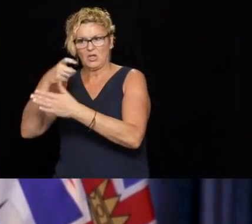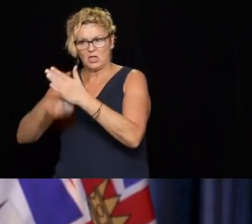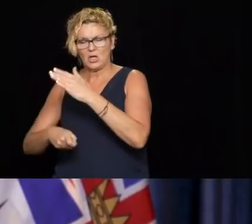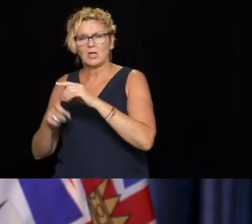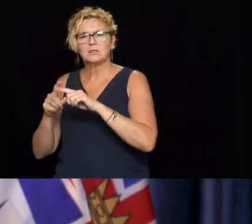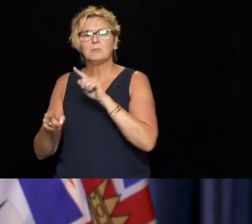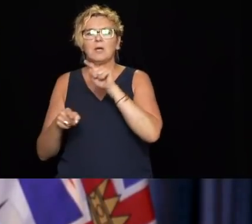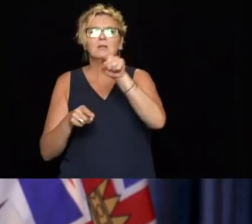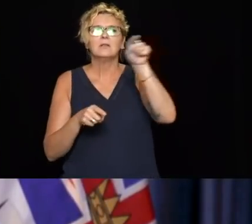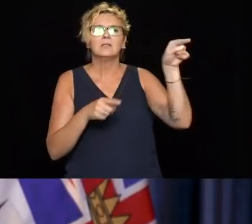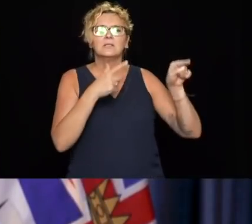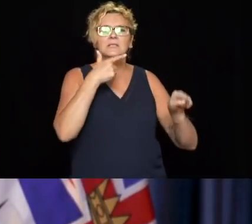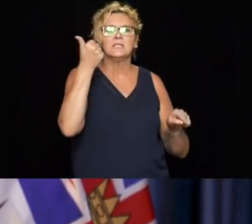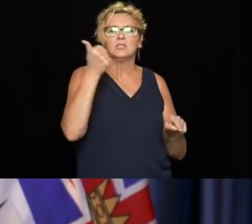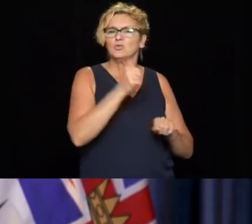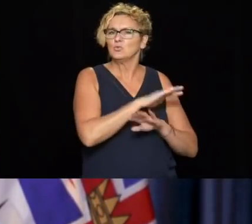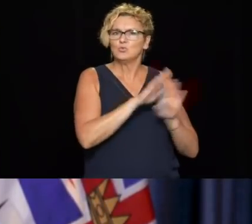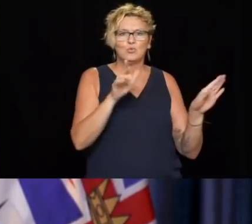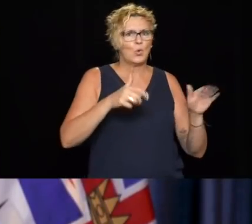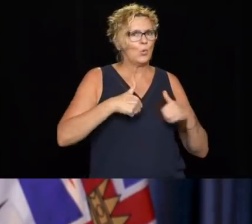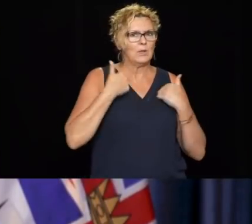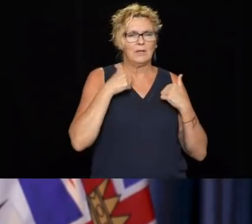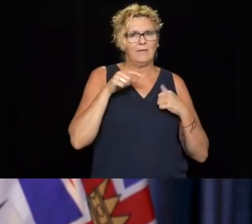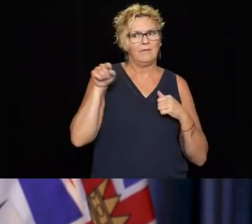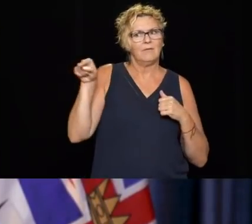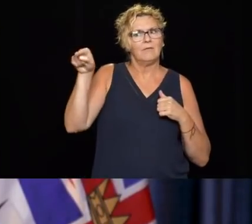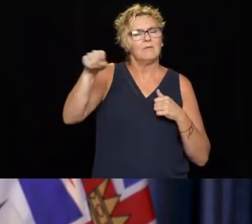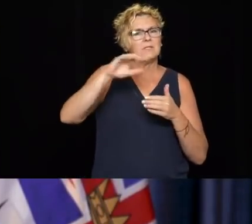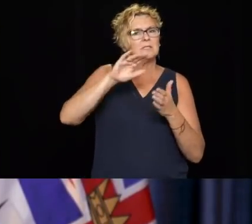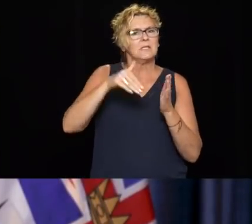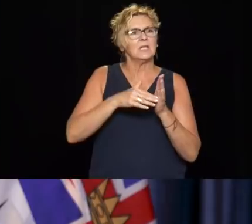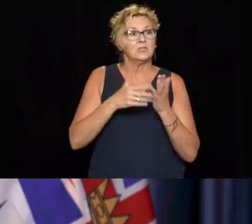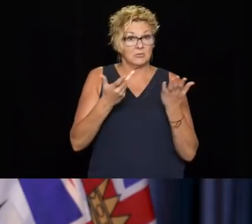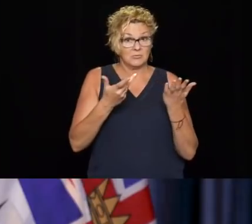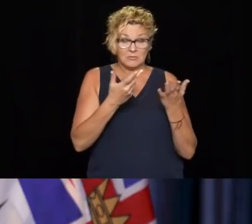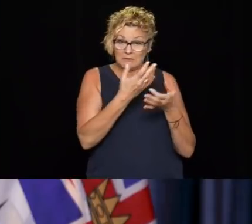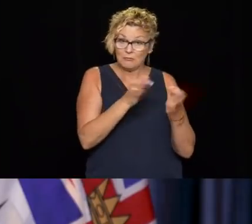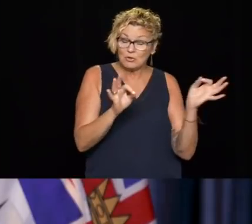it and what about the access to the flu vaccine for seniors who don't live in long-term